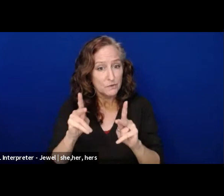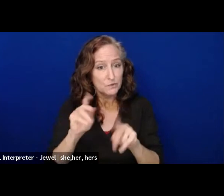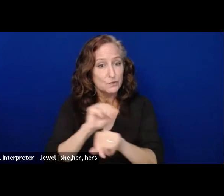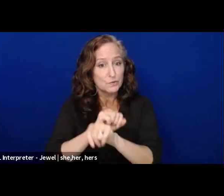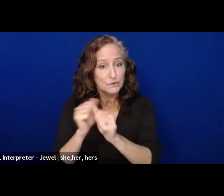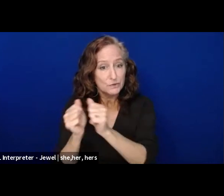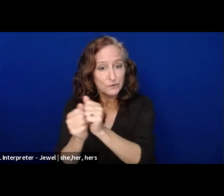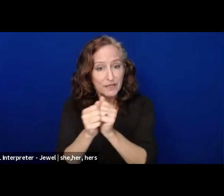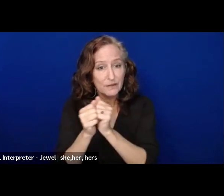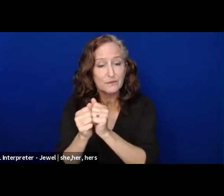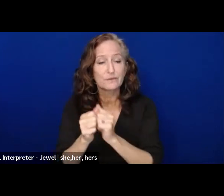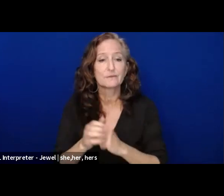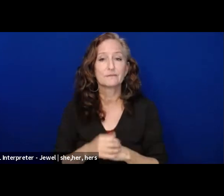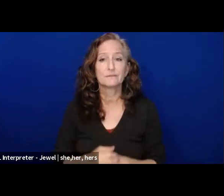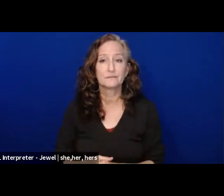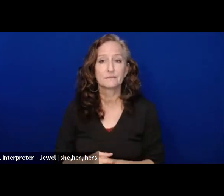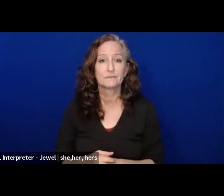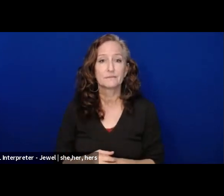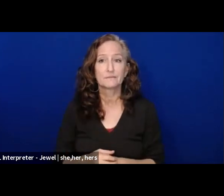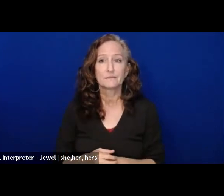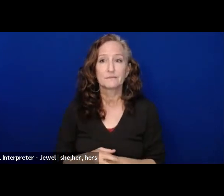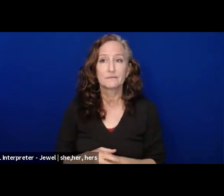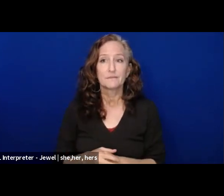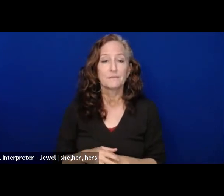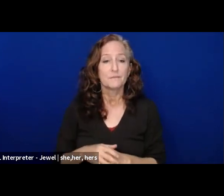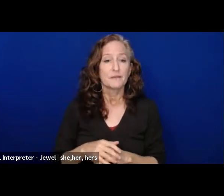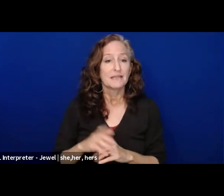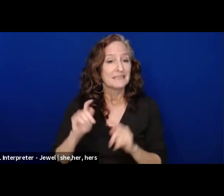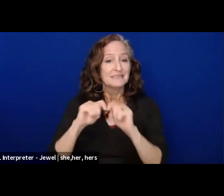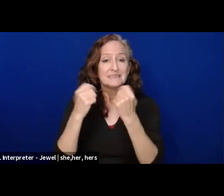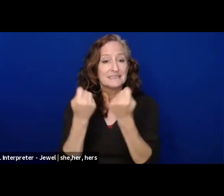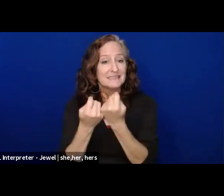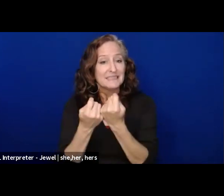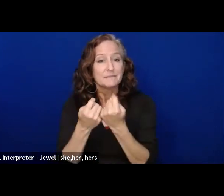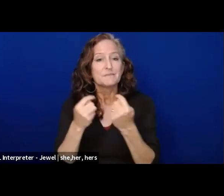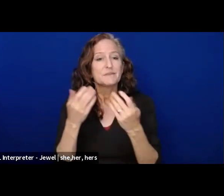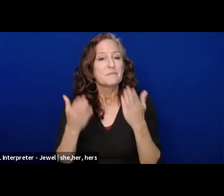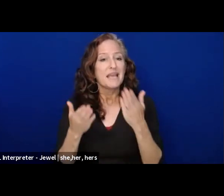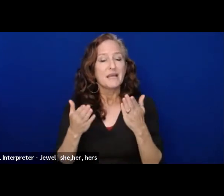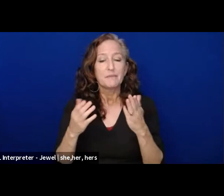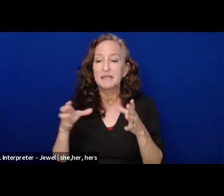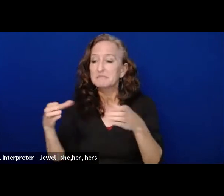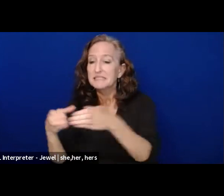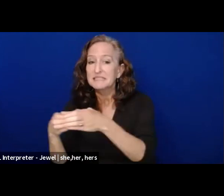Other teams I have seen are mixing up teams across different projects from time to time so other